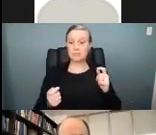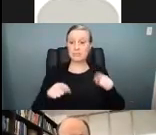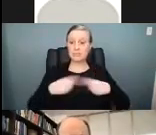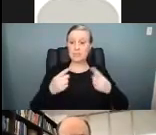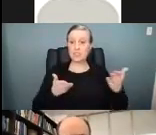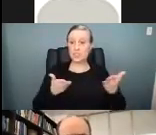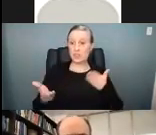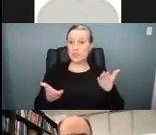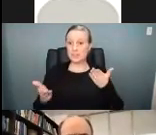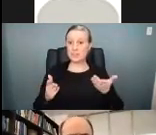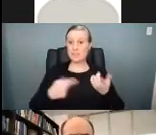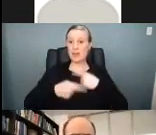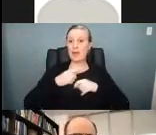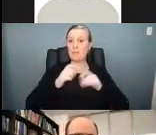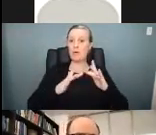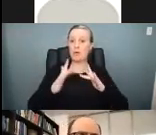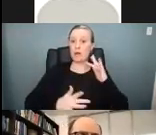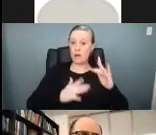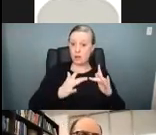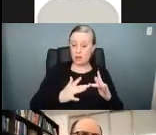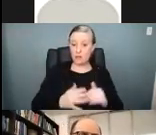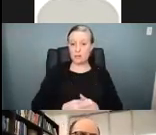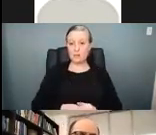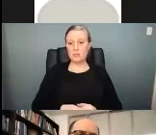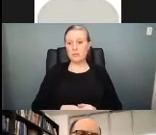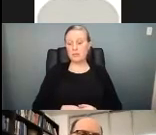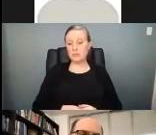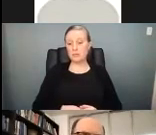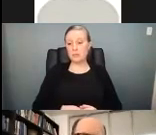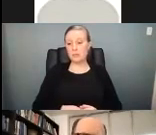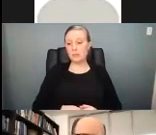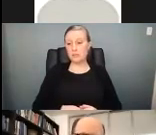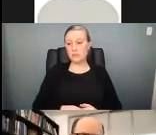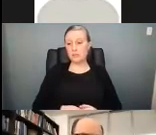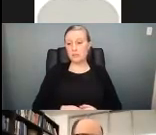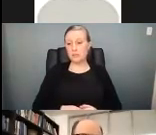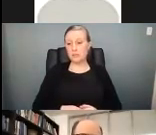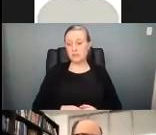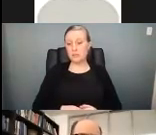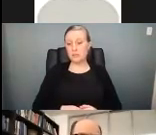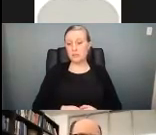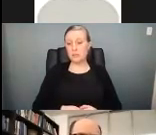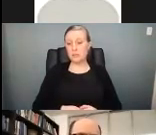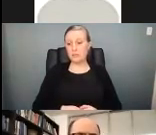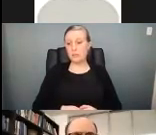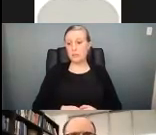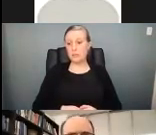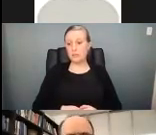of results that we have seen so far that most of that change has happened for people who